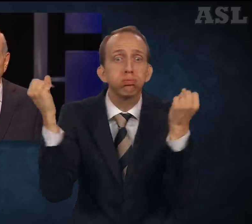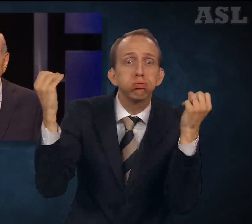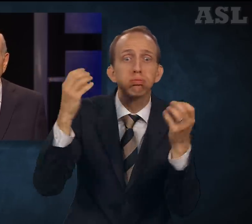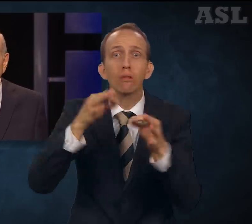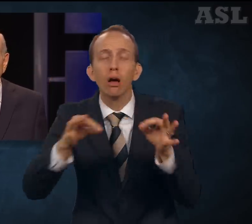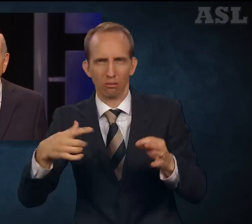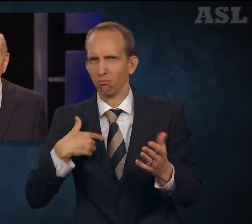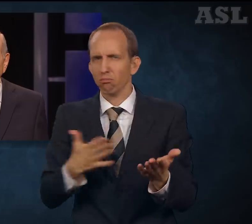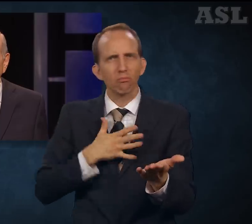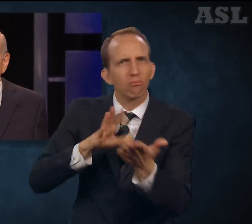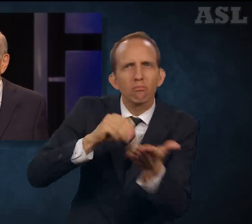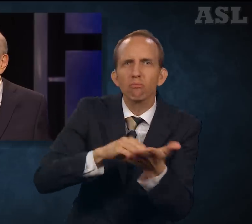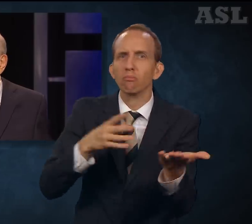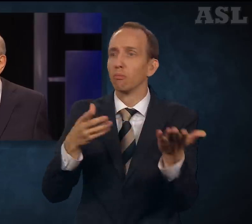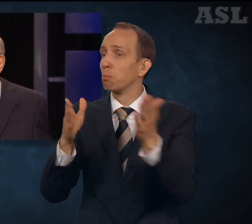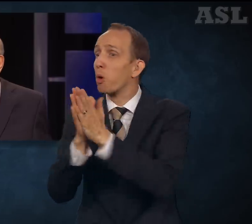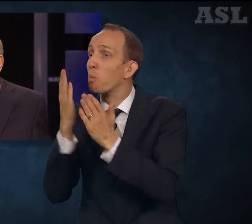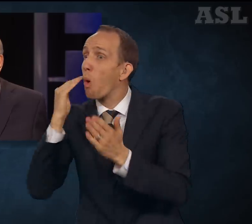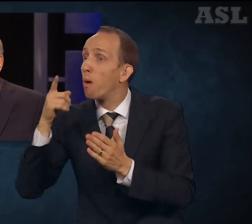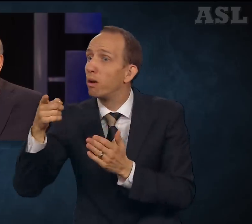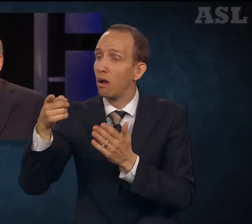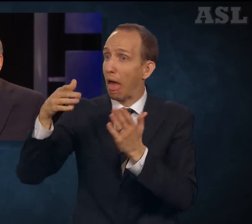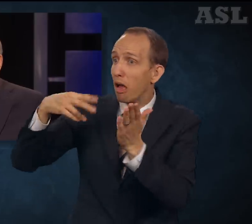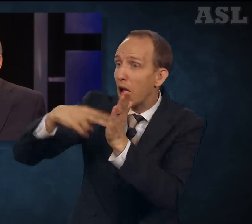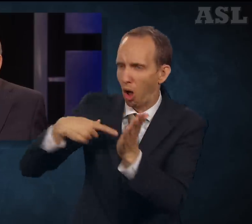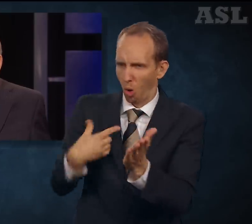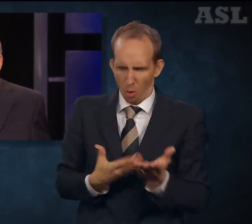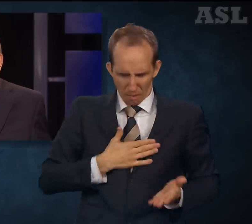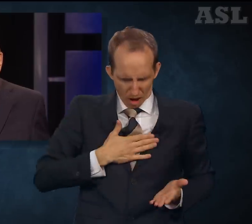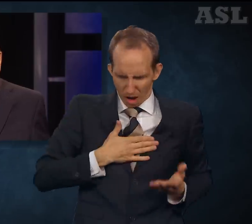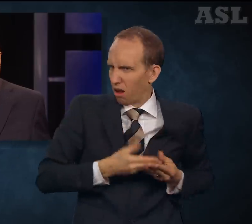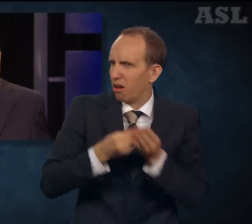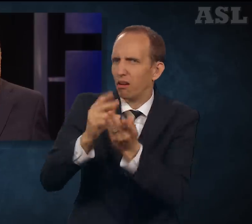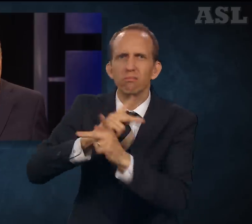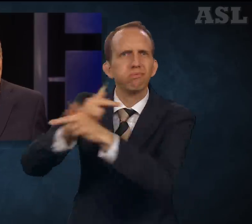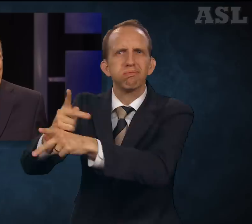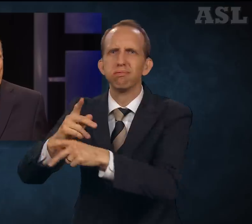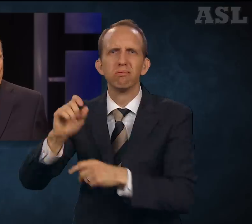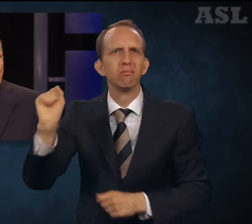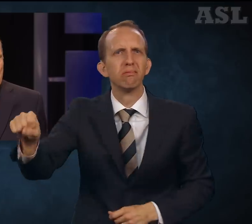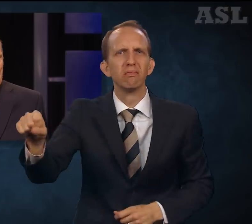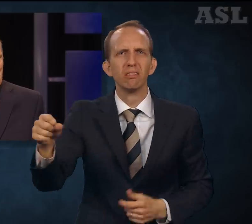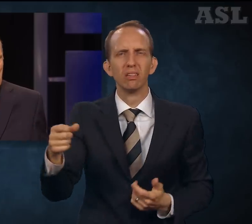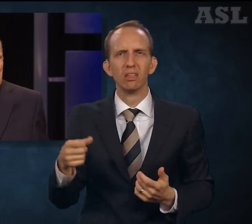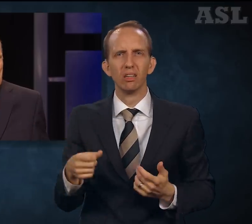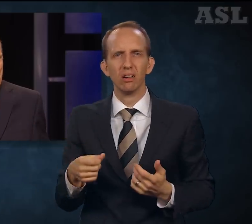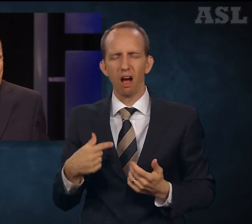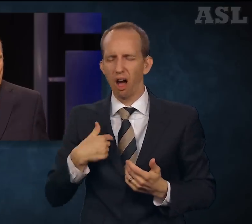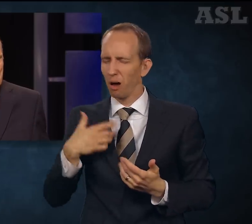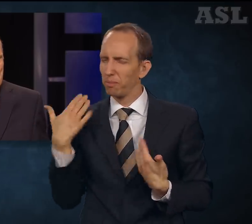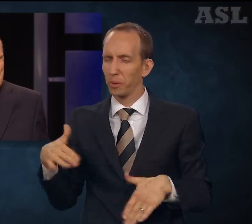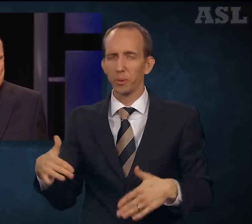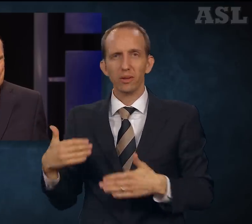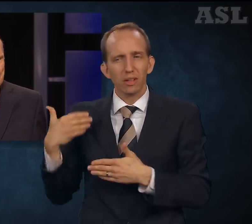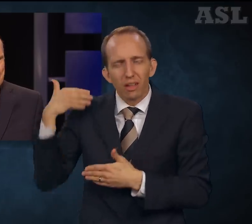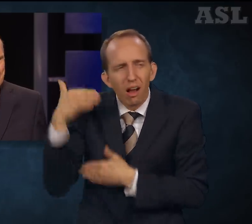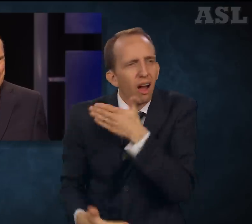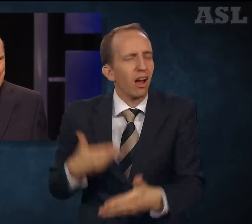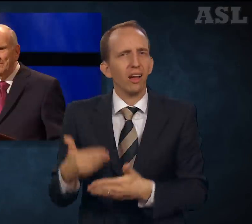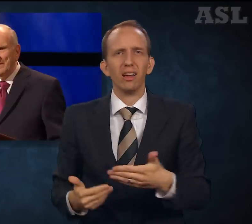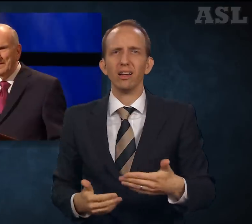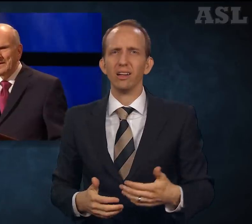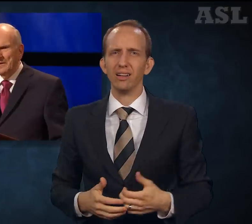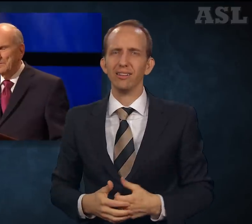NEW PEOPLE; LEND MY COPY OF